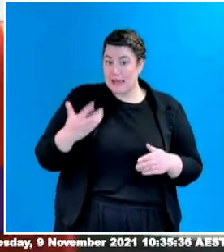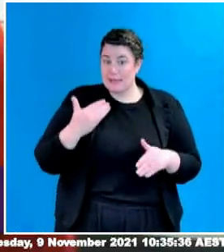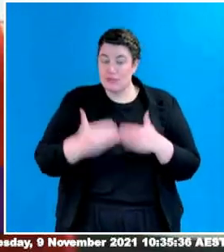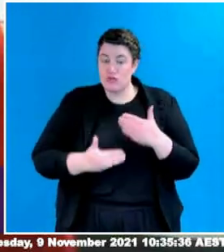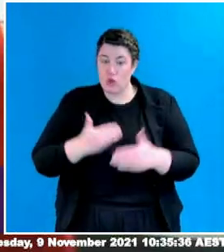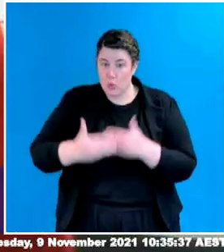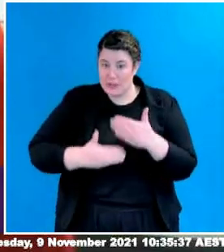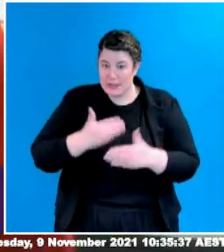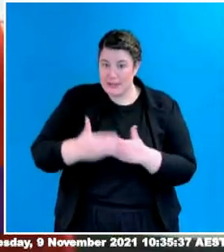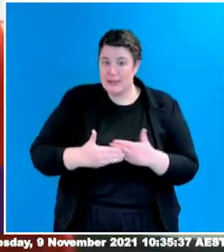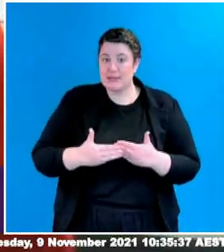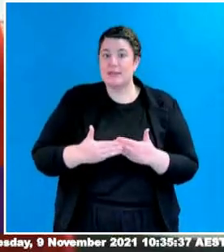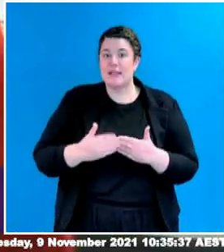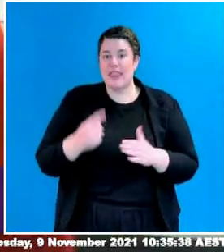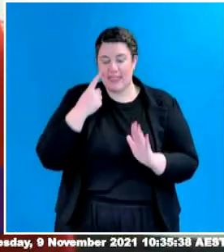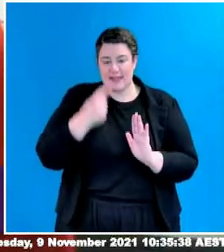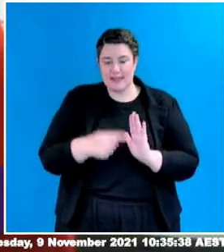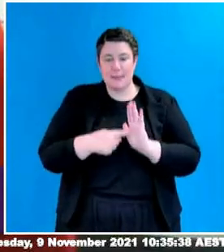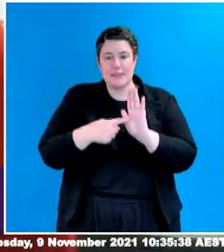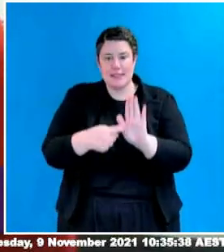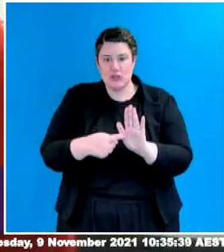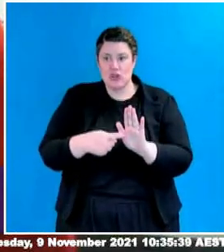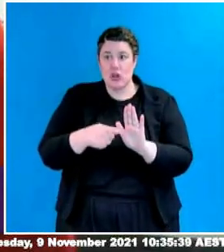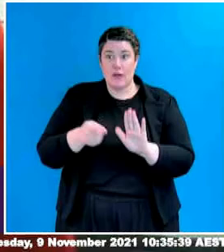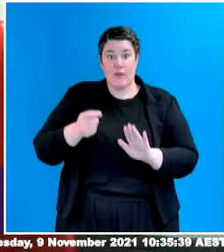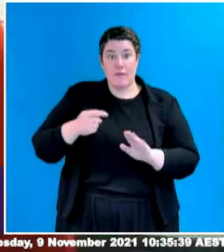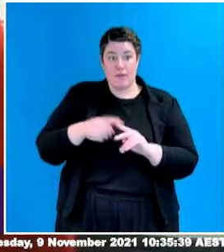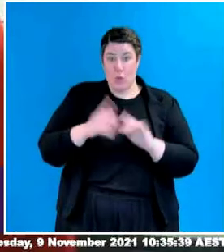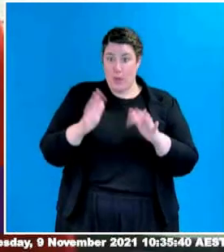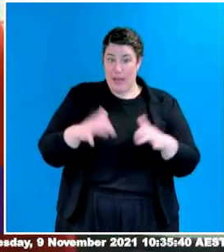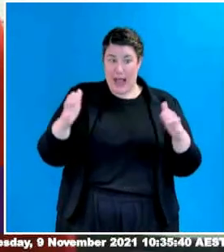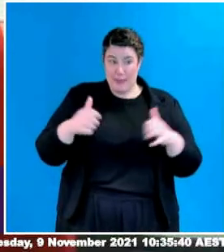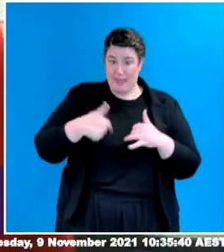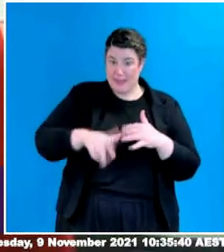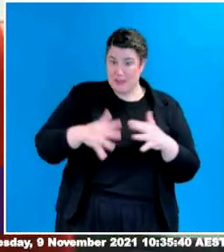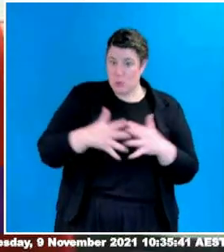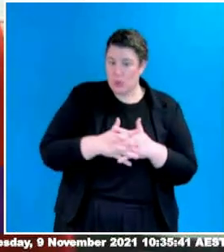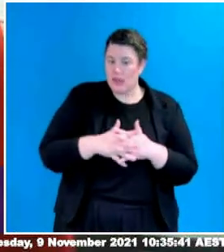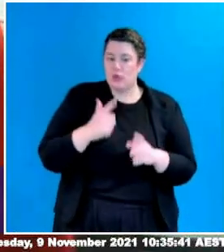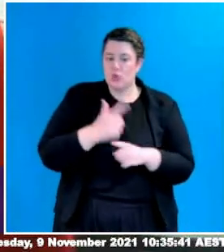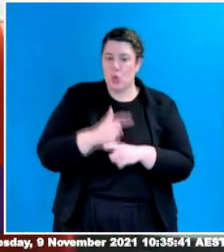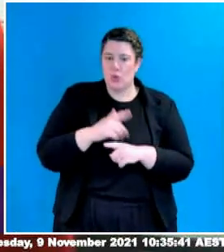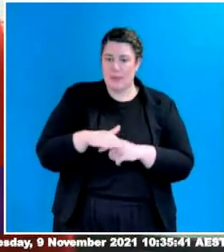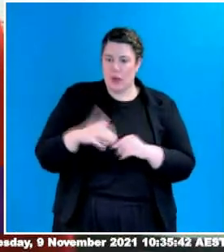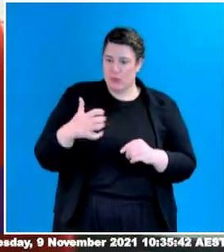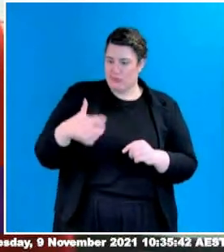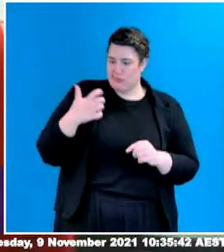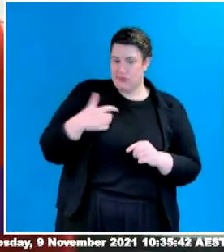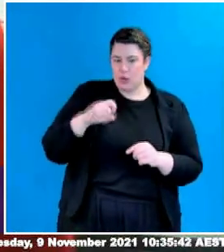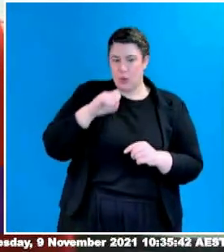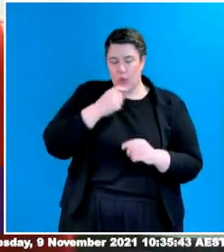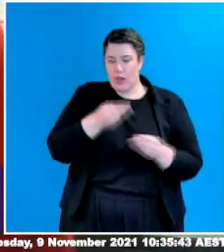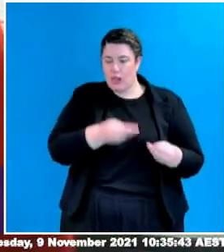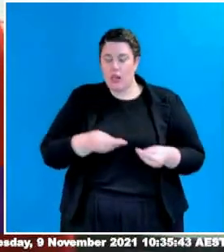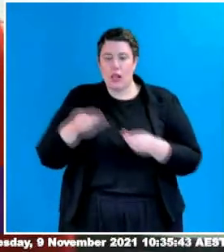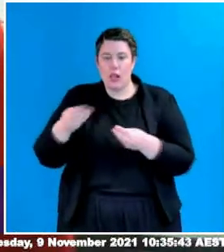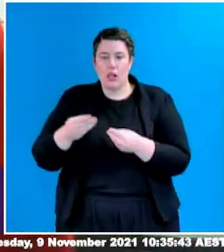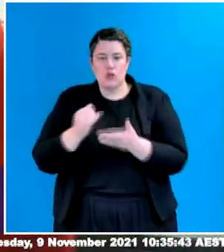There is currently a petition before parliament that closes this week that will look at a complaints mechanism, that will go to a scrutiny committee to